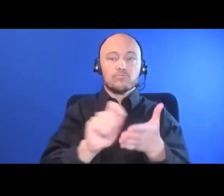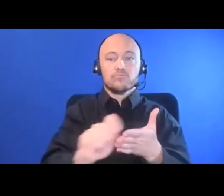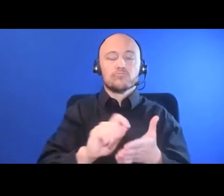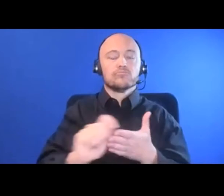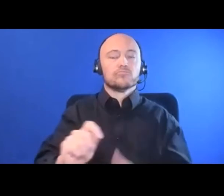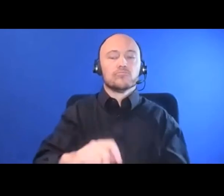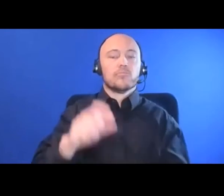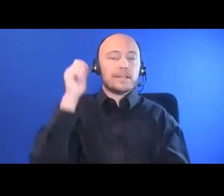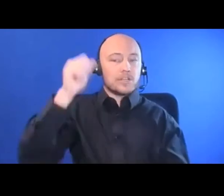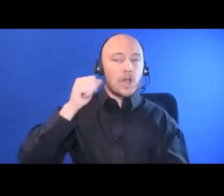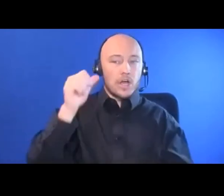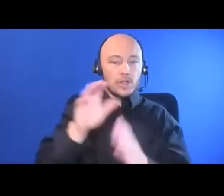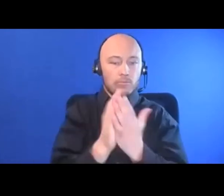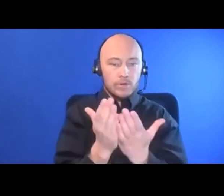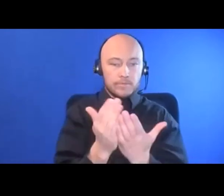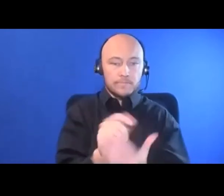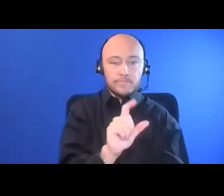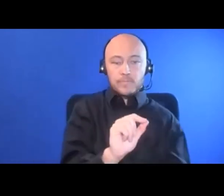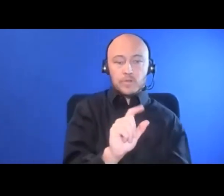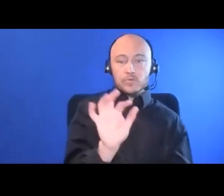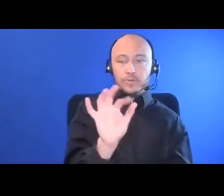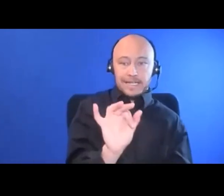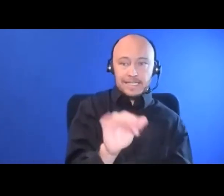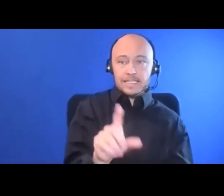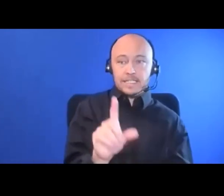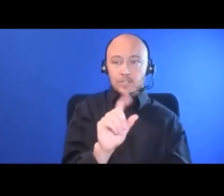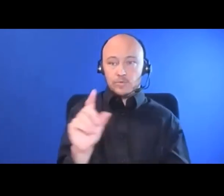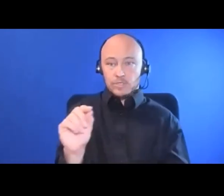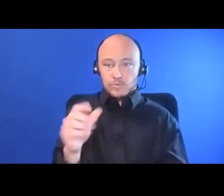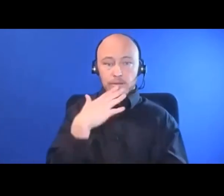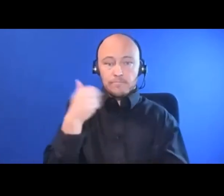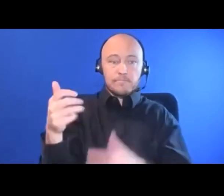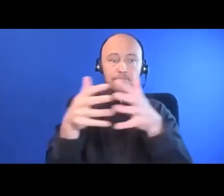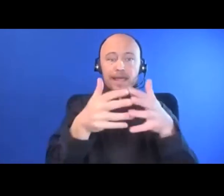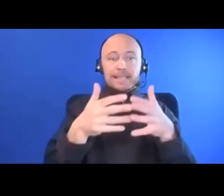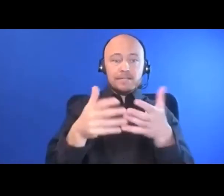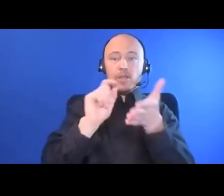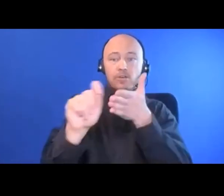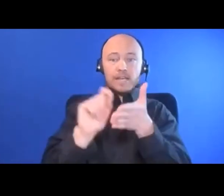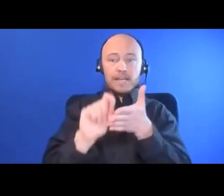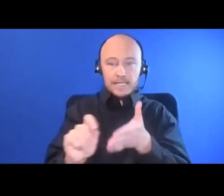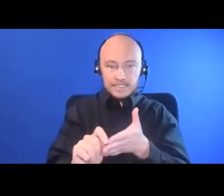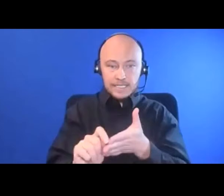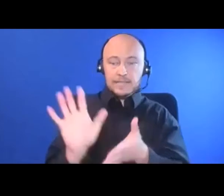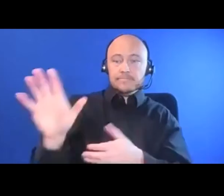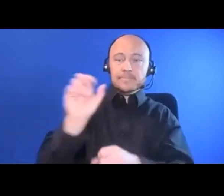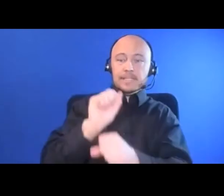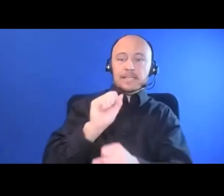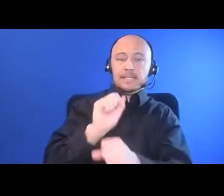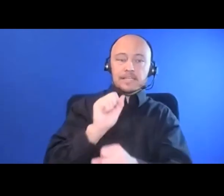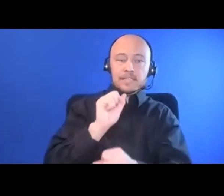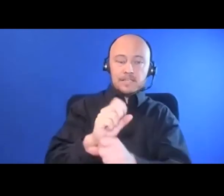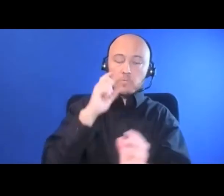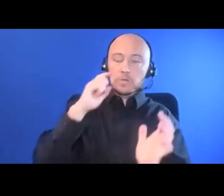The 2019 and 2020 editions of Best American Essays list his work among the notable essays.